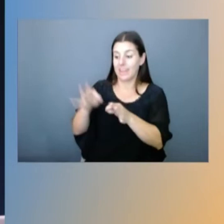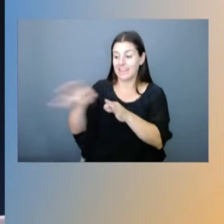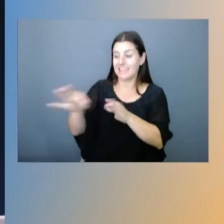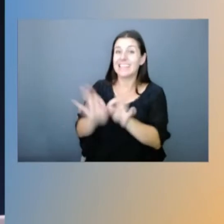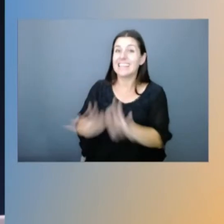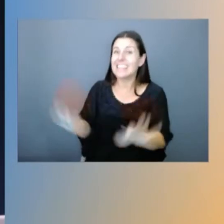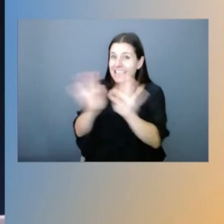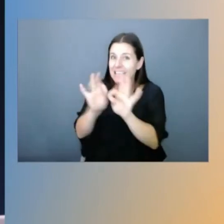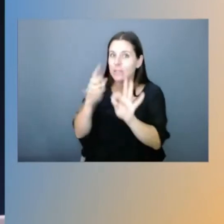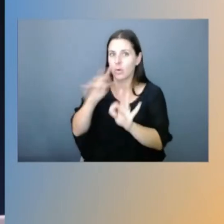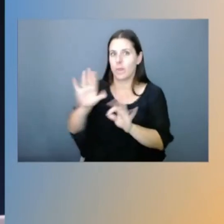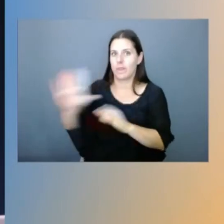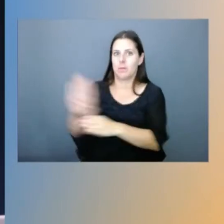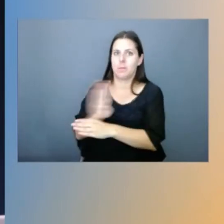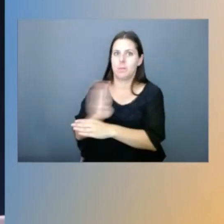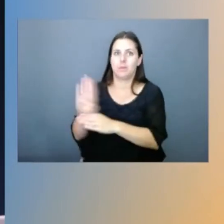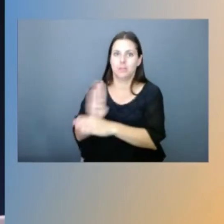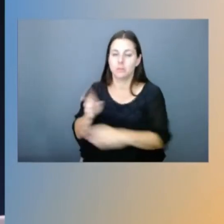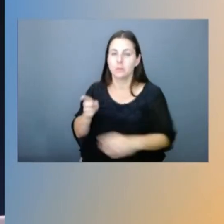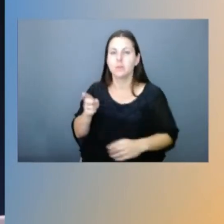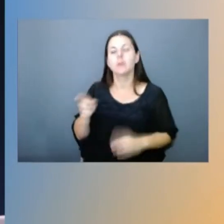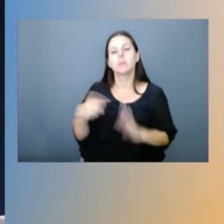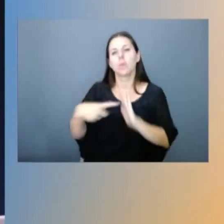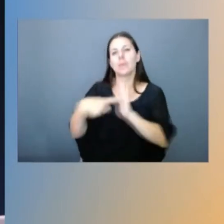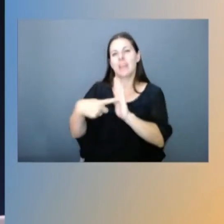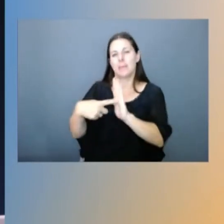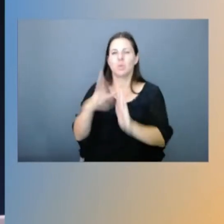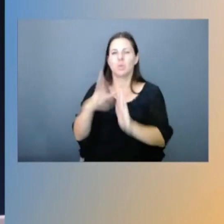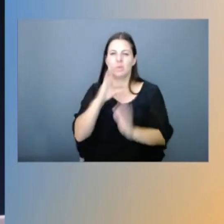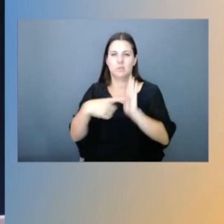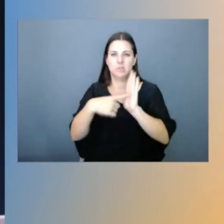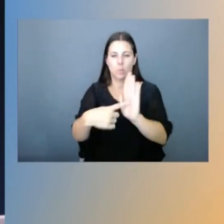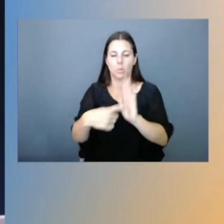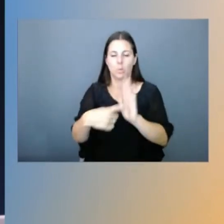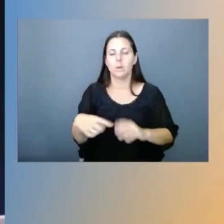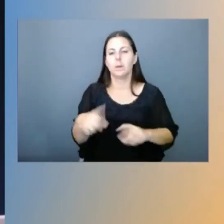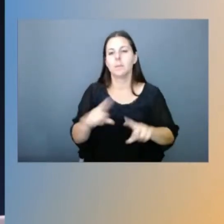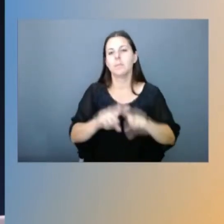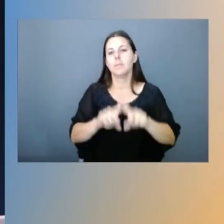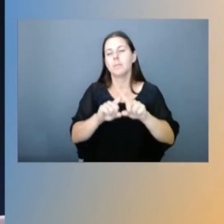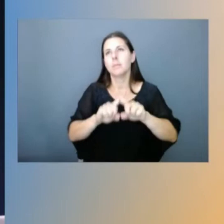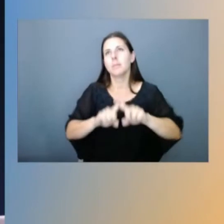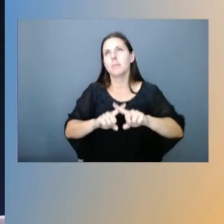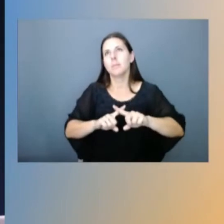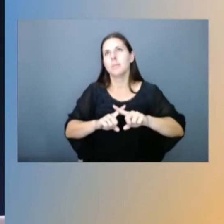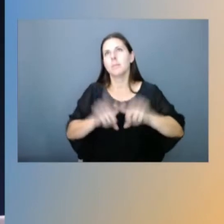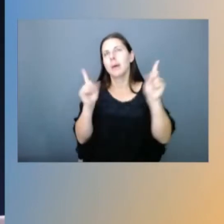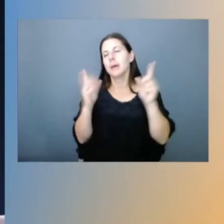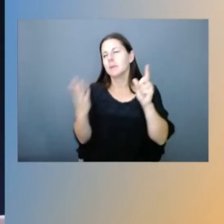through some of those examples as well, but, you know, maybe we should talk about what are kind of unique